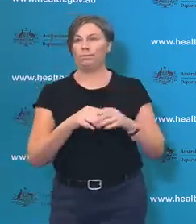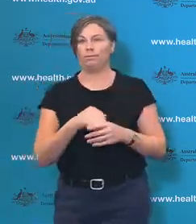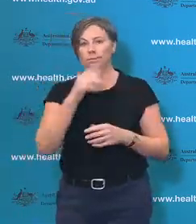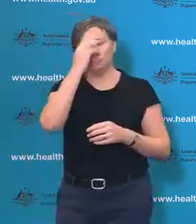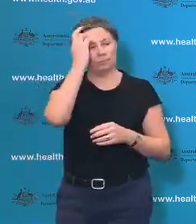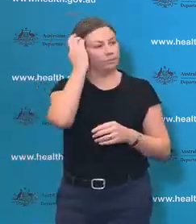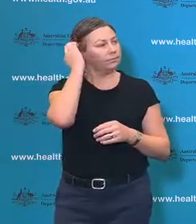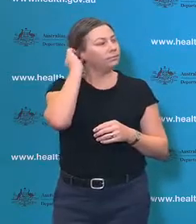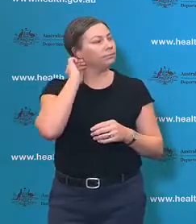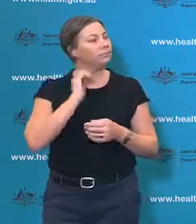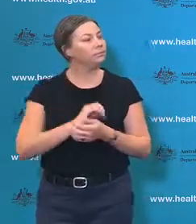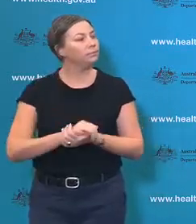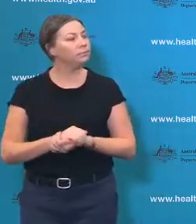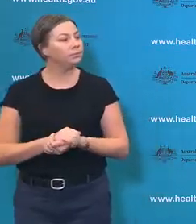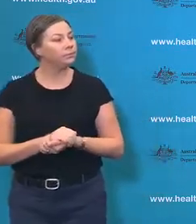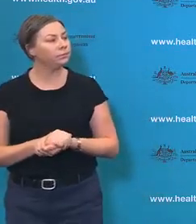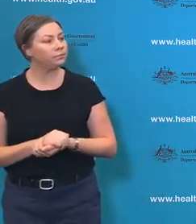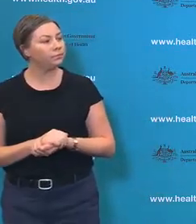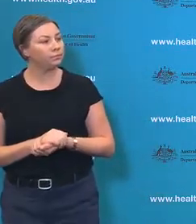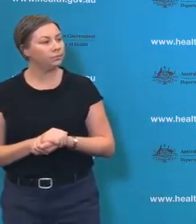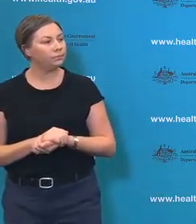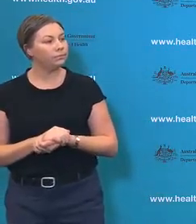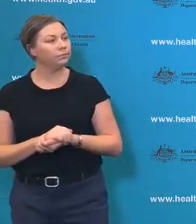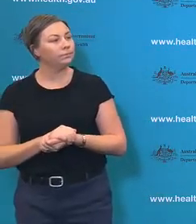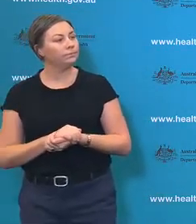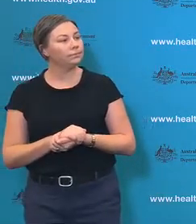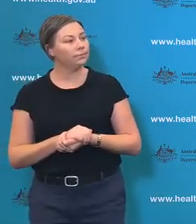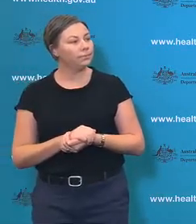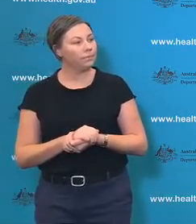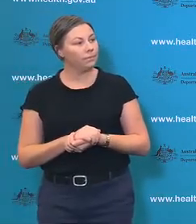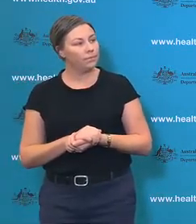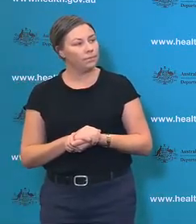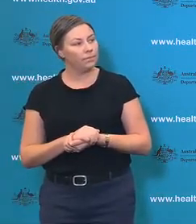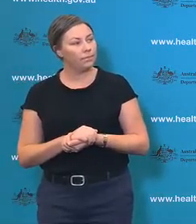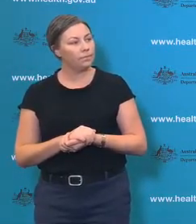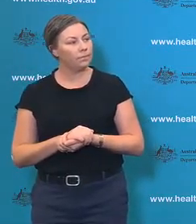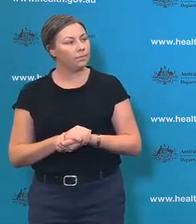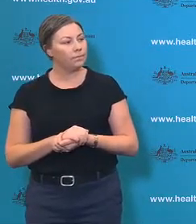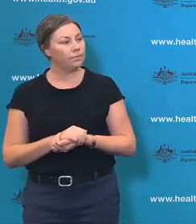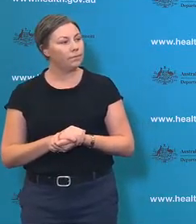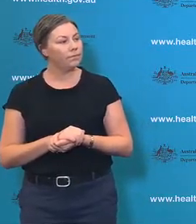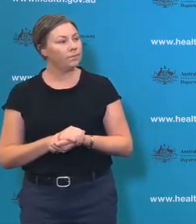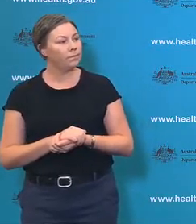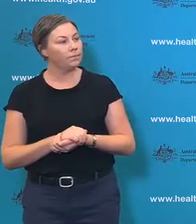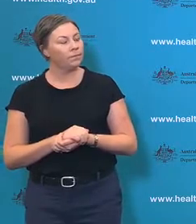haven't been any examples where the app has been used where the contact